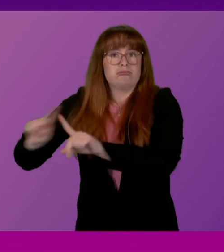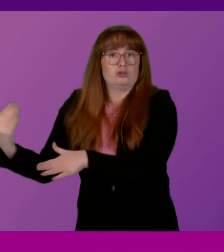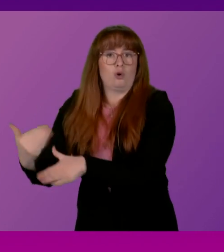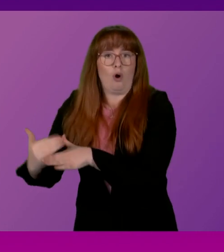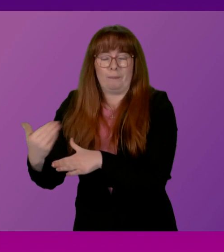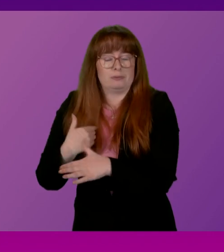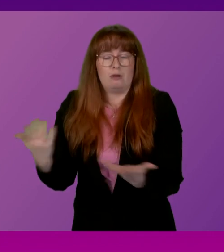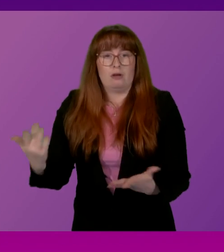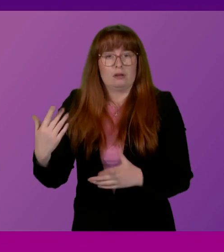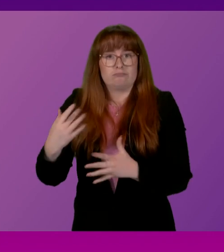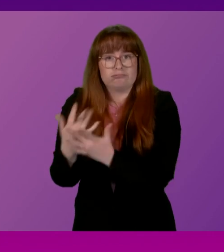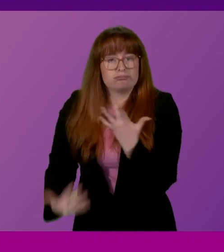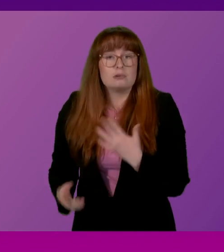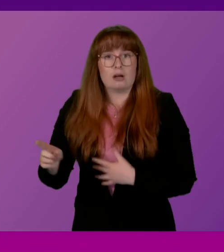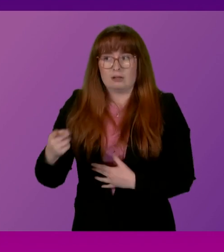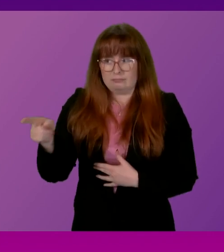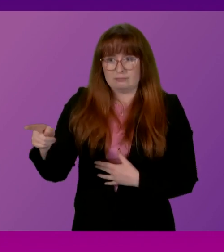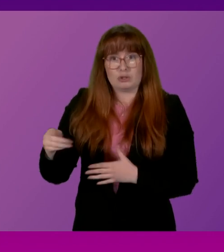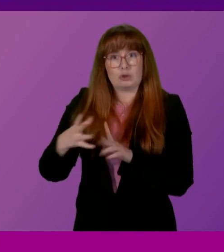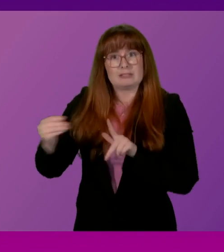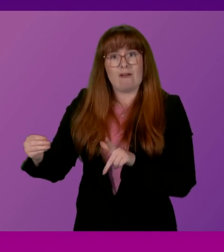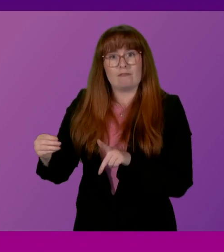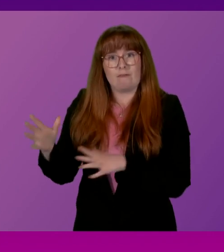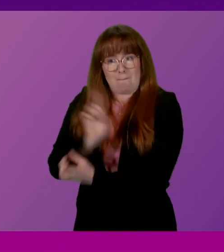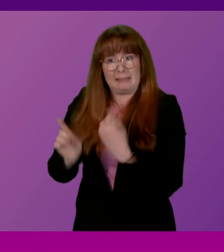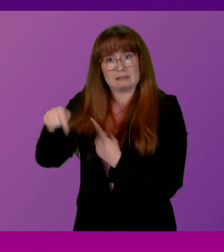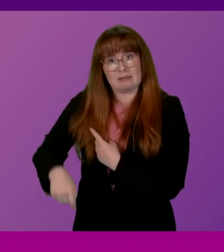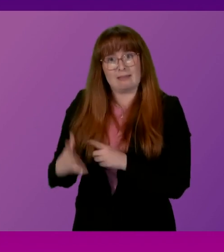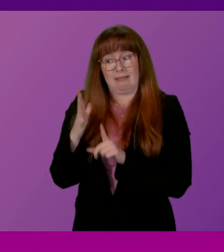Officer—was down at the Conservative Party conference this week, or as others have rightly